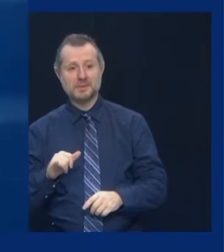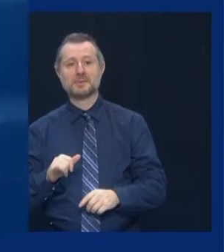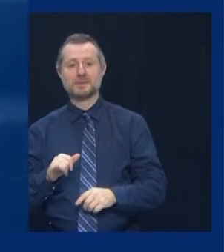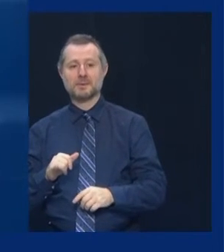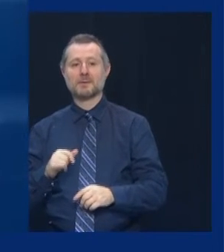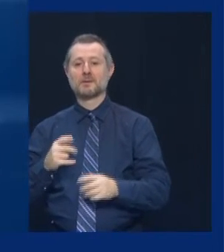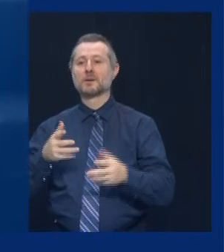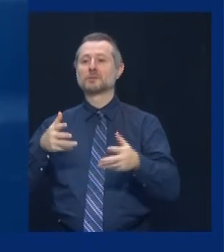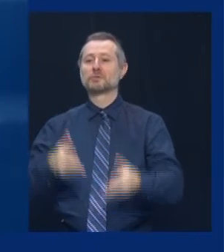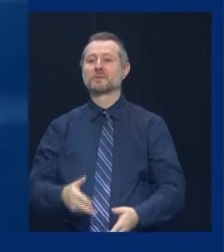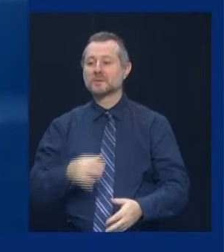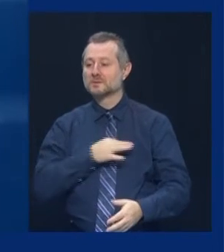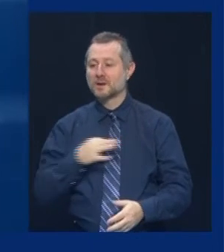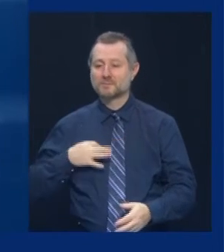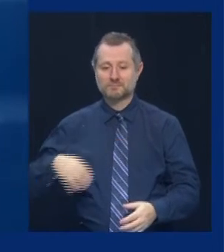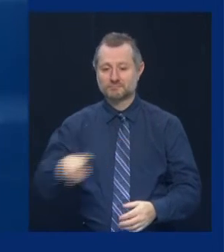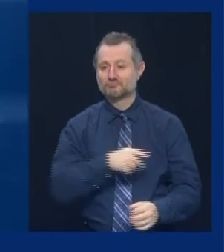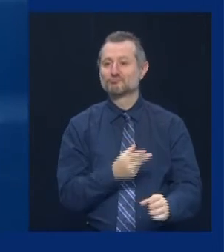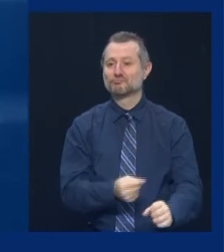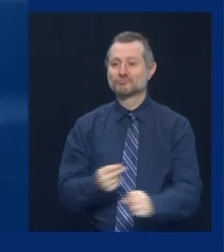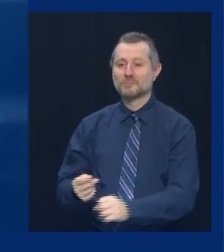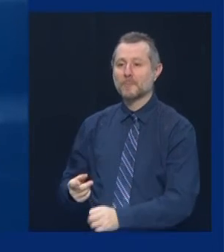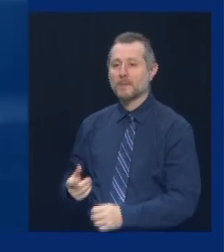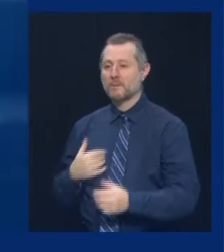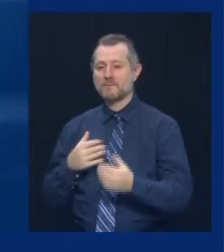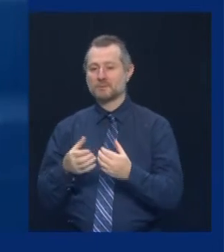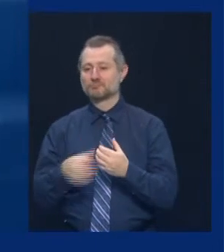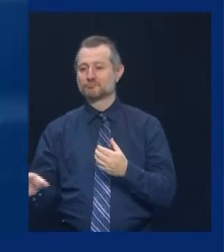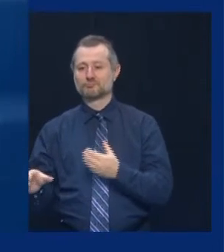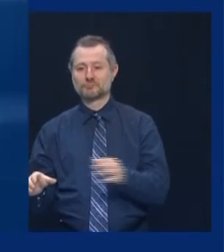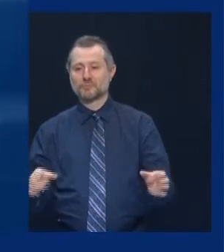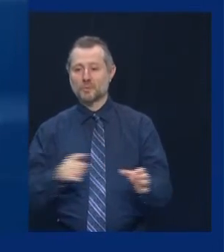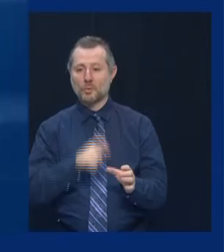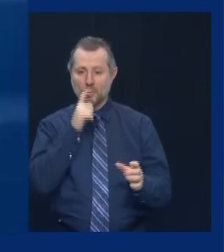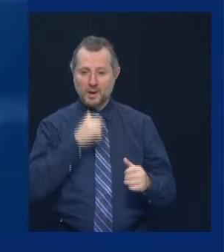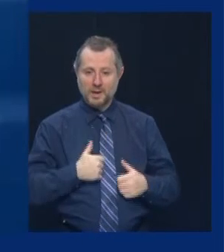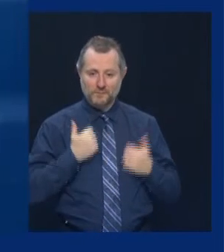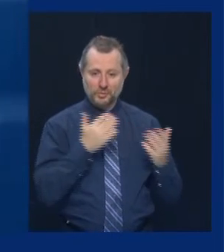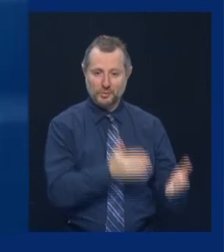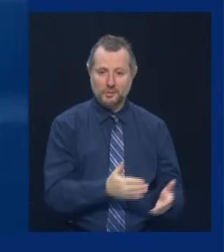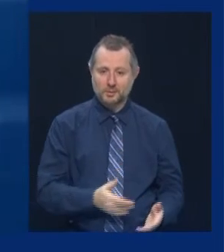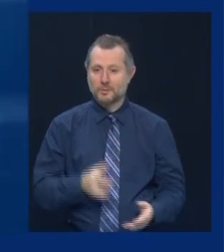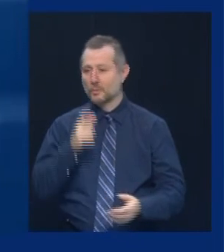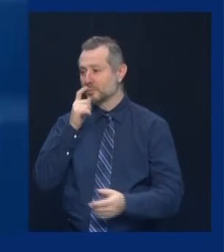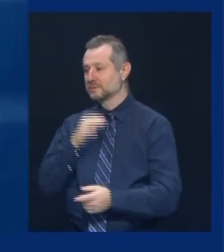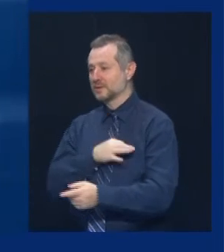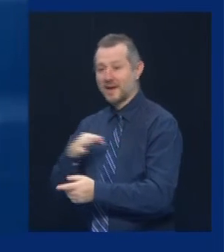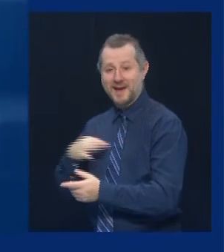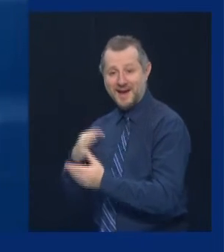REMAINING STAFF. SO THREE DAYS THEY BASICALLY